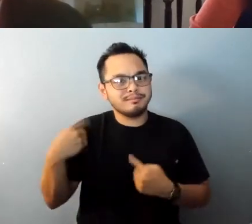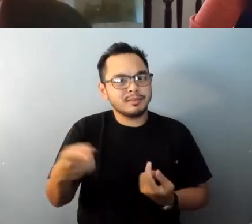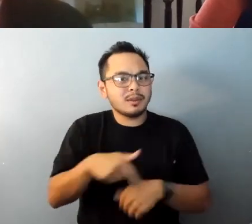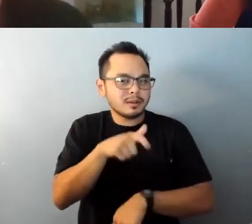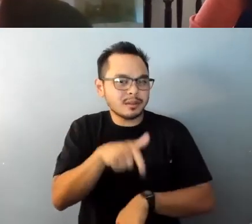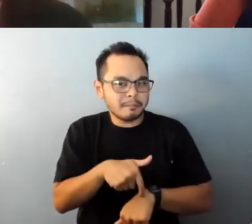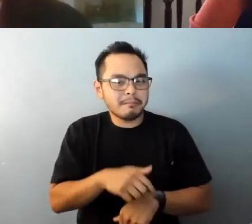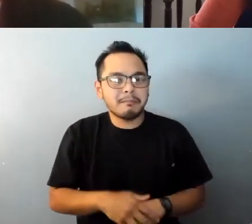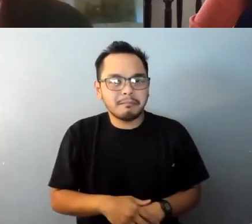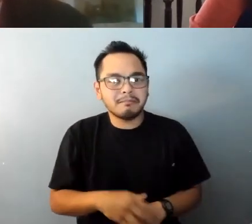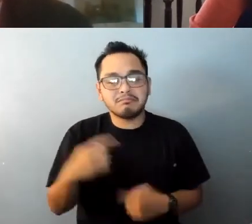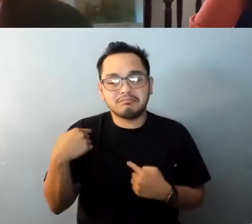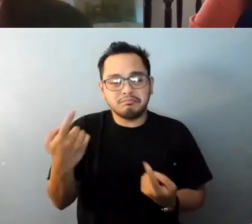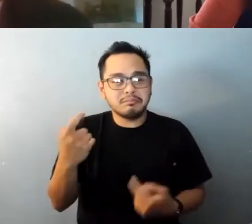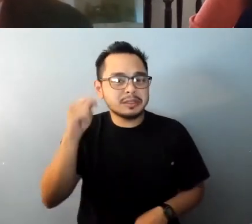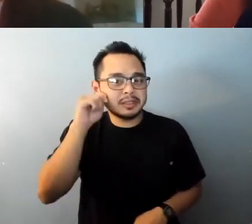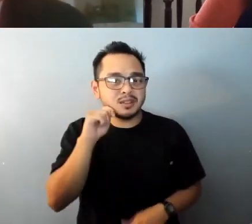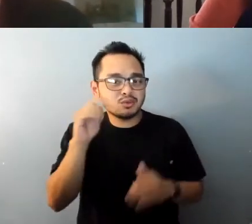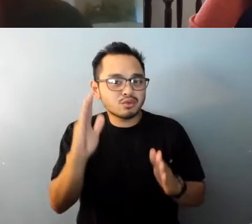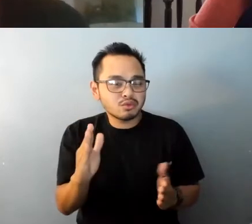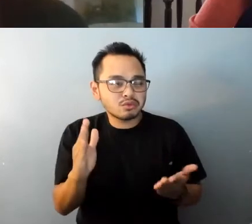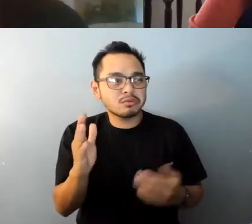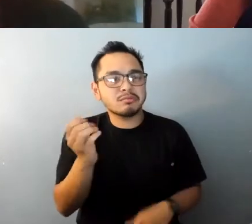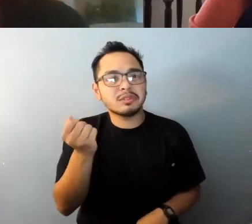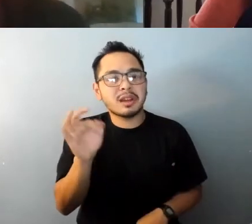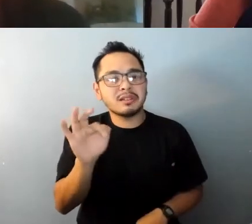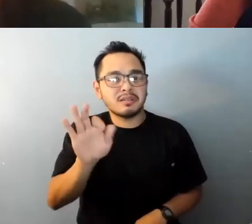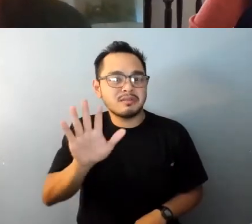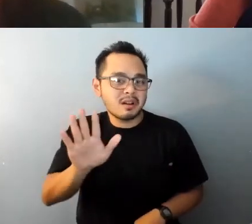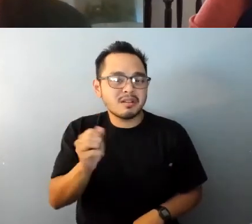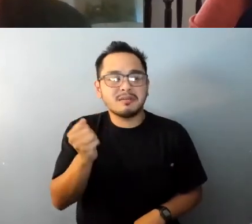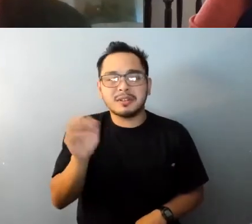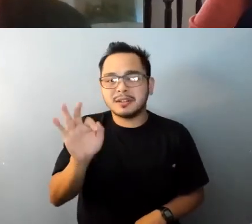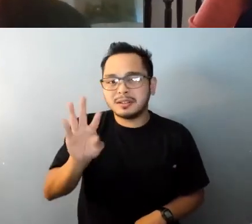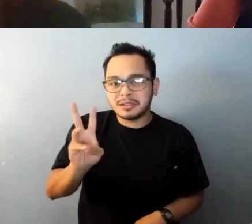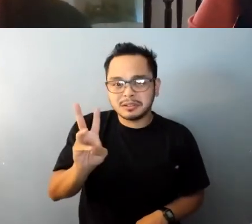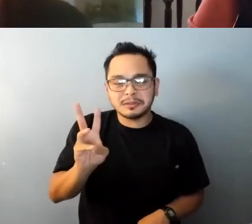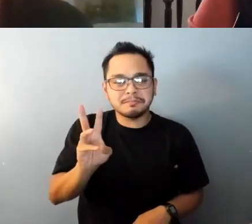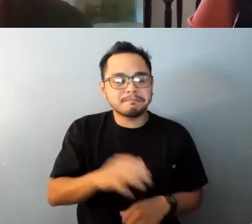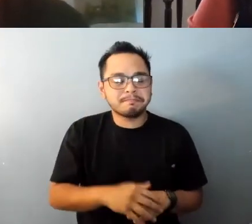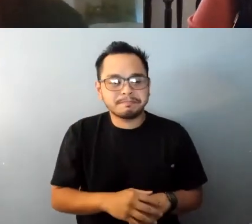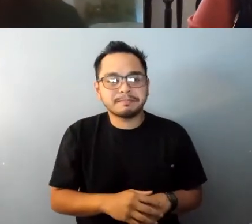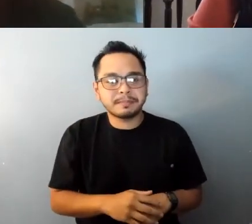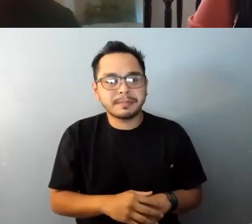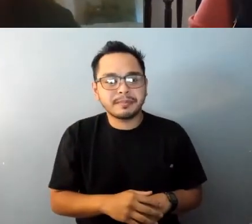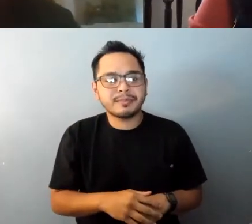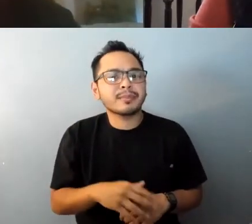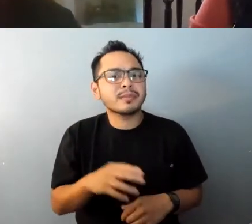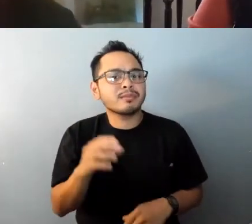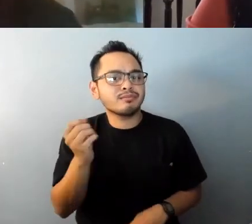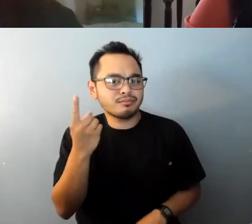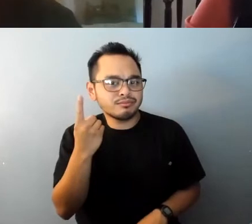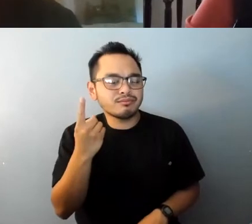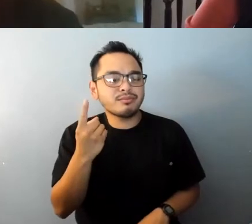ever since you know, let us say 95, 96 or so. And here's the thing, it was given to